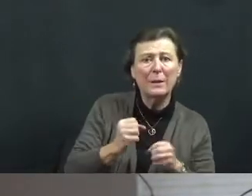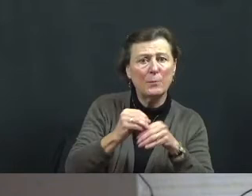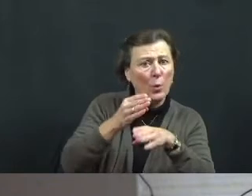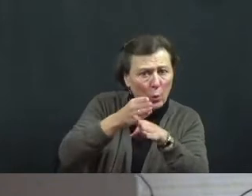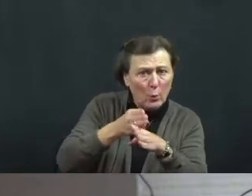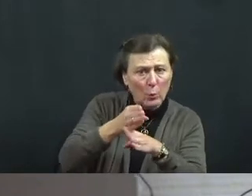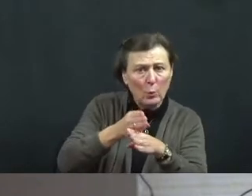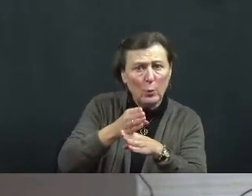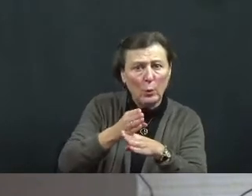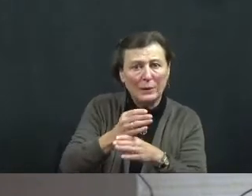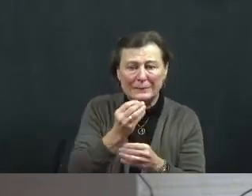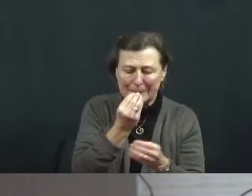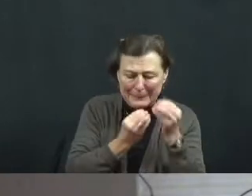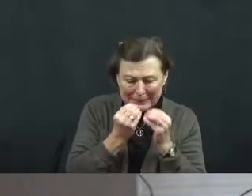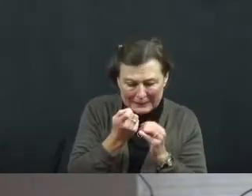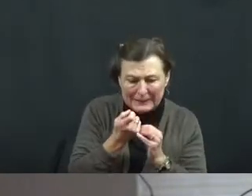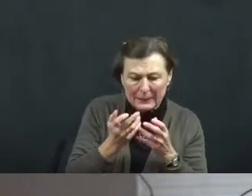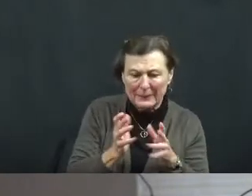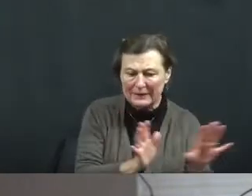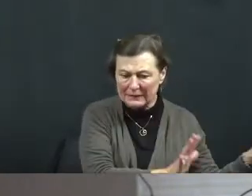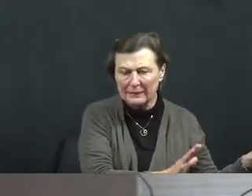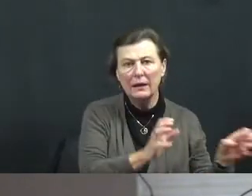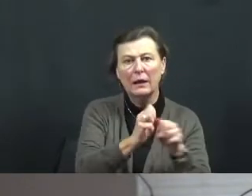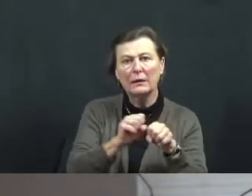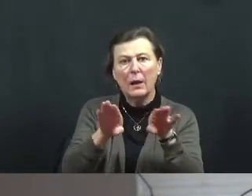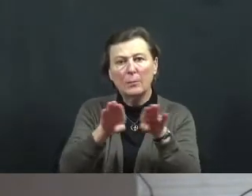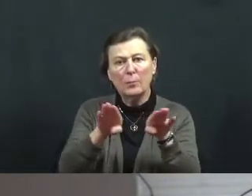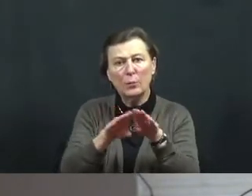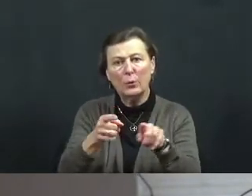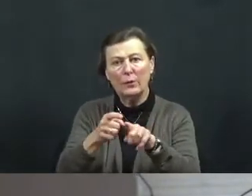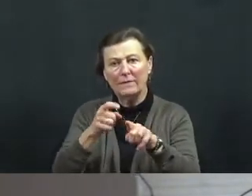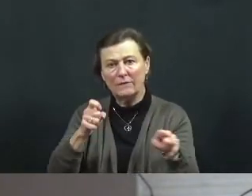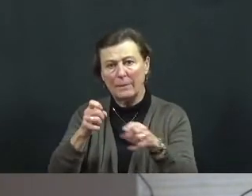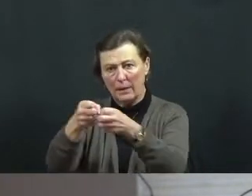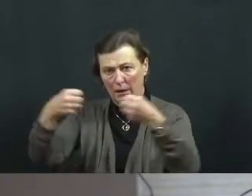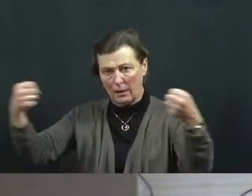After a little breakfast, he went to get his snow boots from the trunk in the closet.